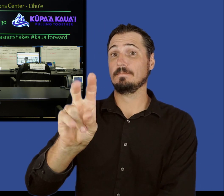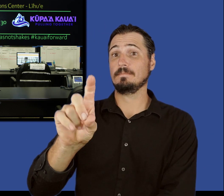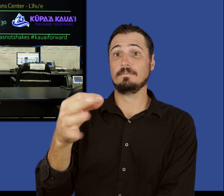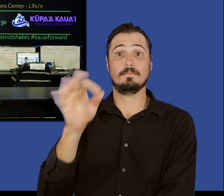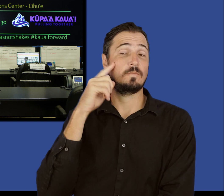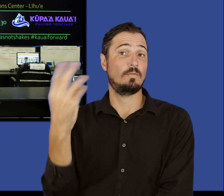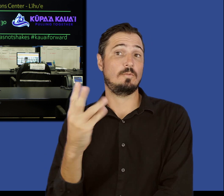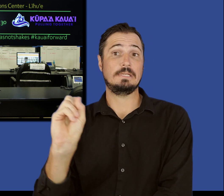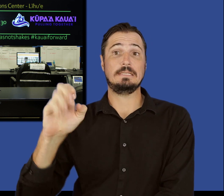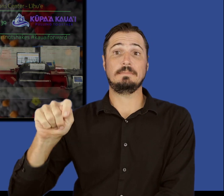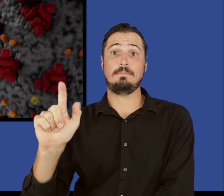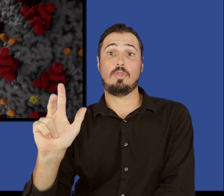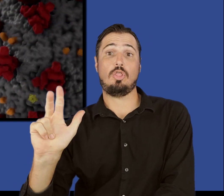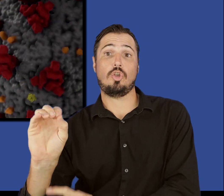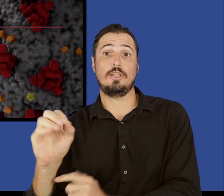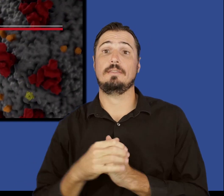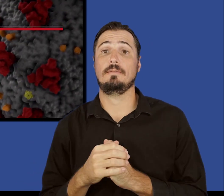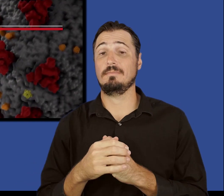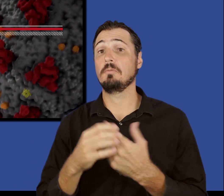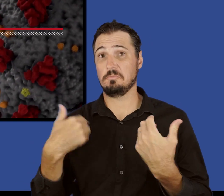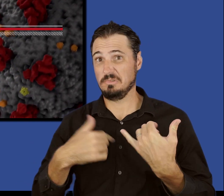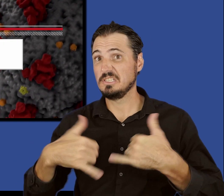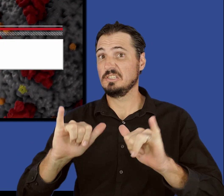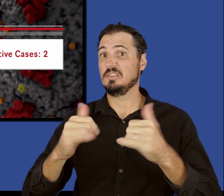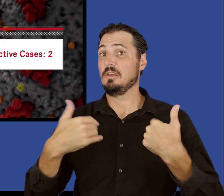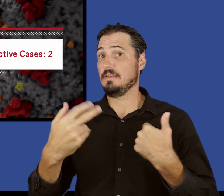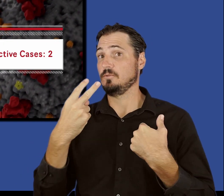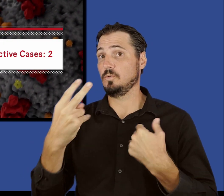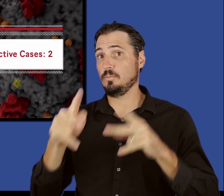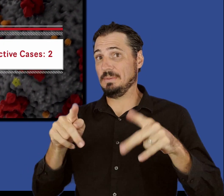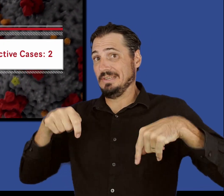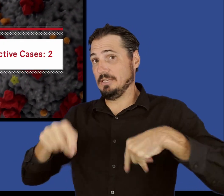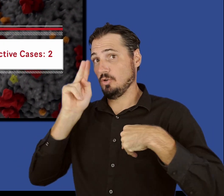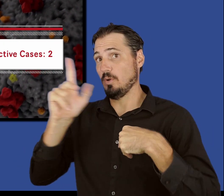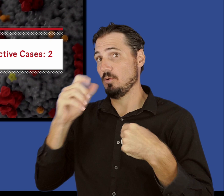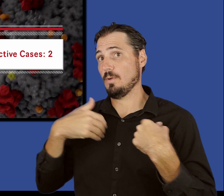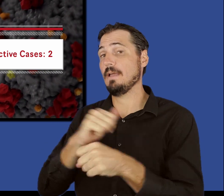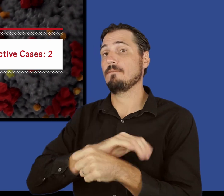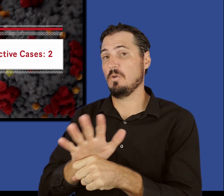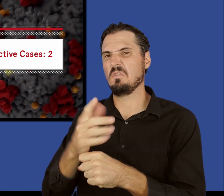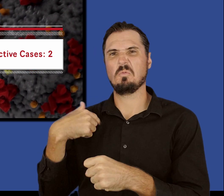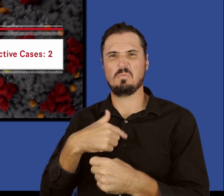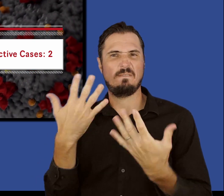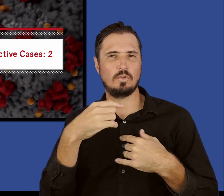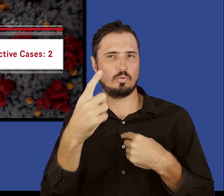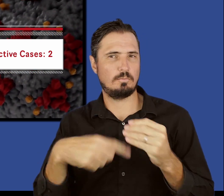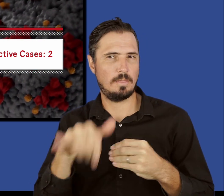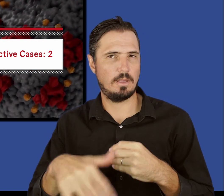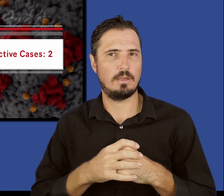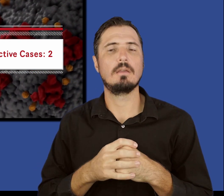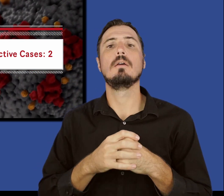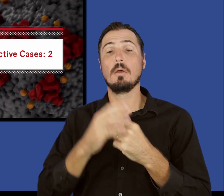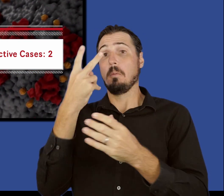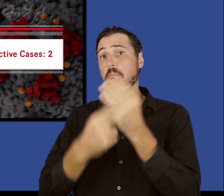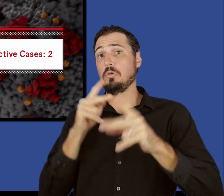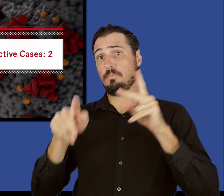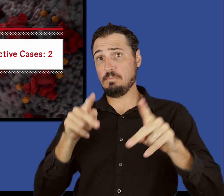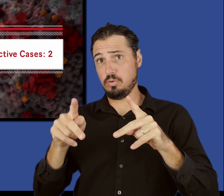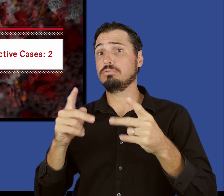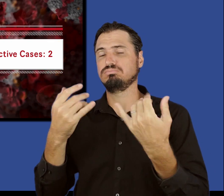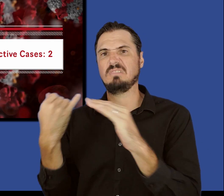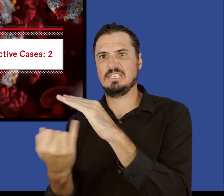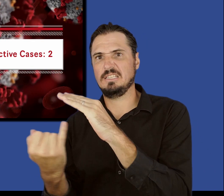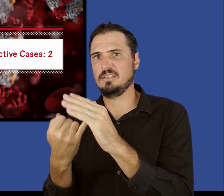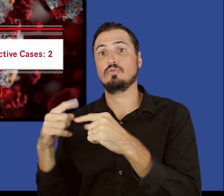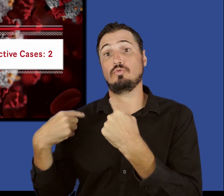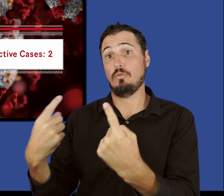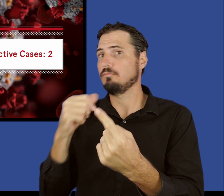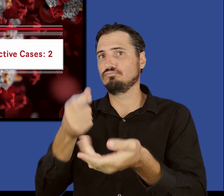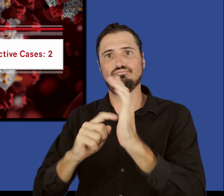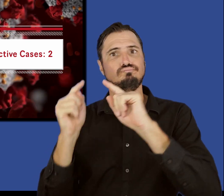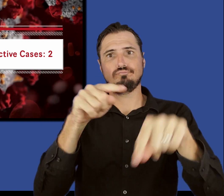We continue to have two active cases on Kaua‘i, which were previously reported. Both cases remain in isolation and have not required hospitalization. An additional three contacts of those